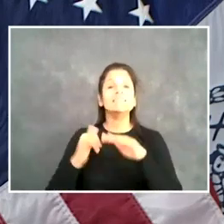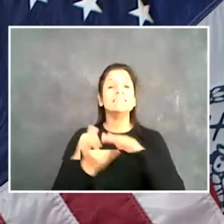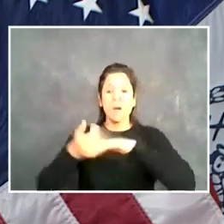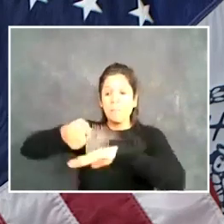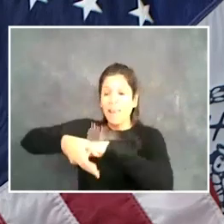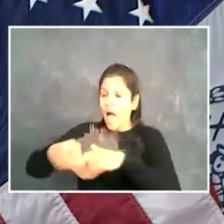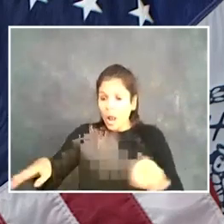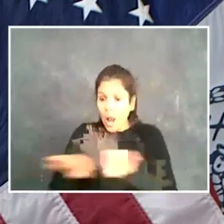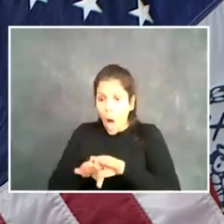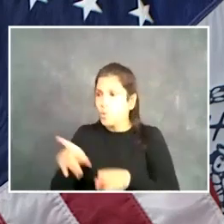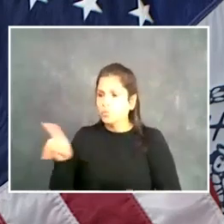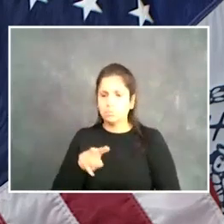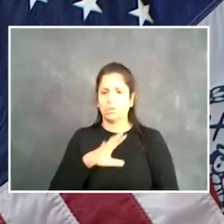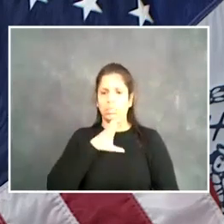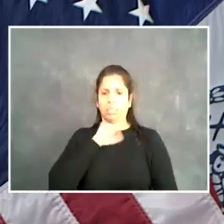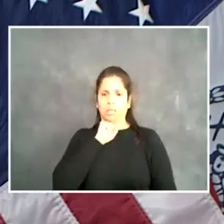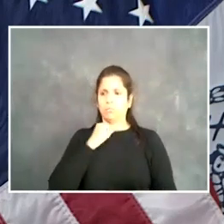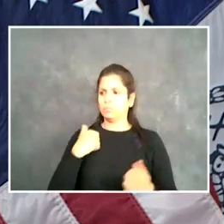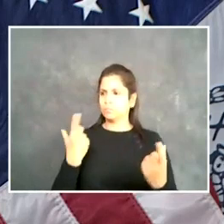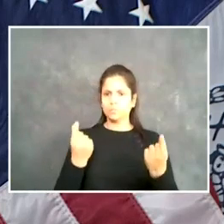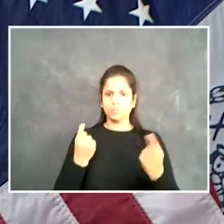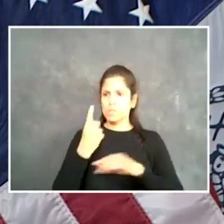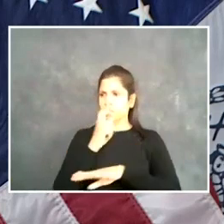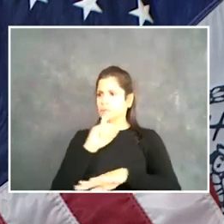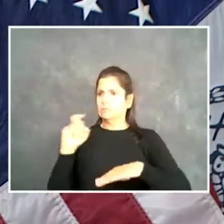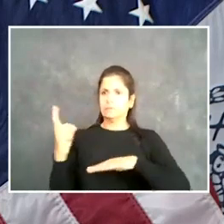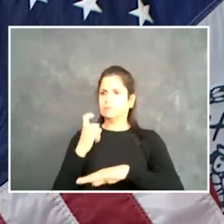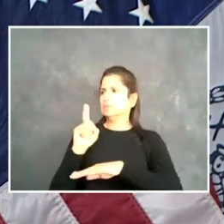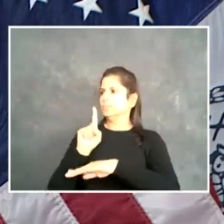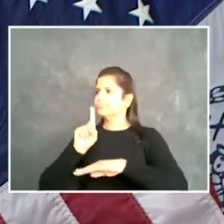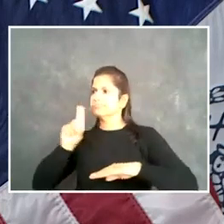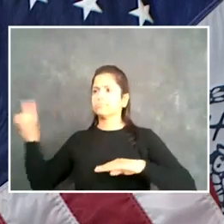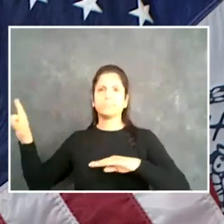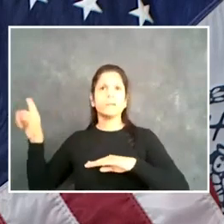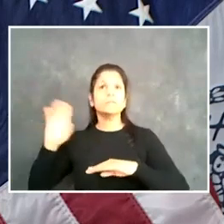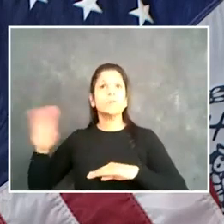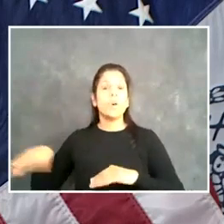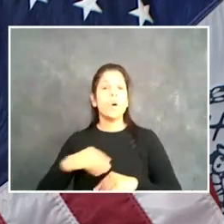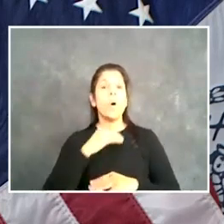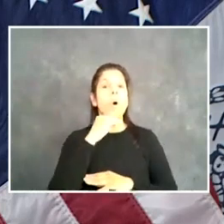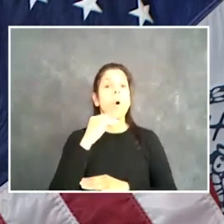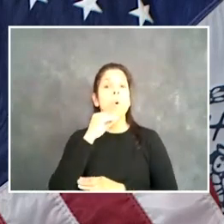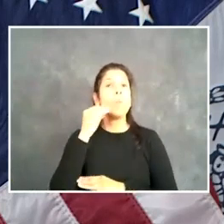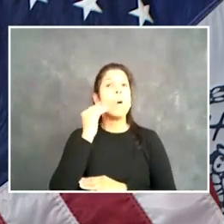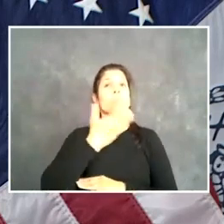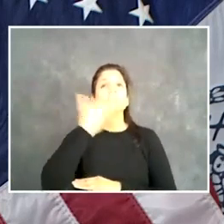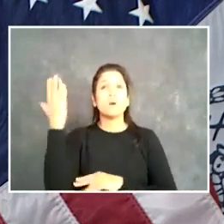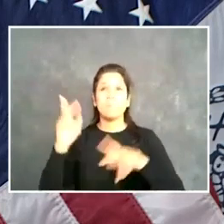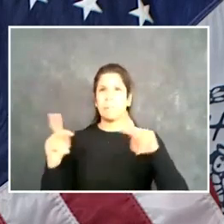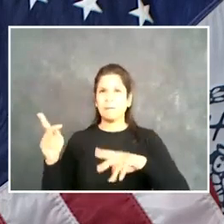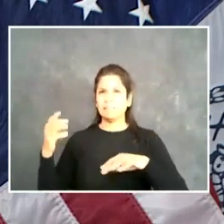FUNDAMENTALLY CHANGED. IT'S THAT THERE ARE VERY FEW PEOPLE RIDING THE SUBWAYS.